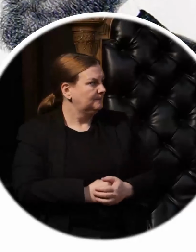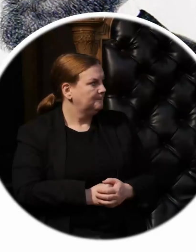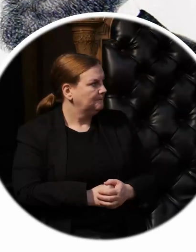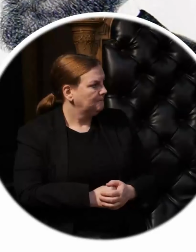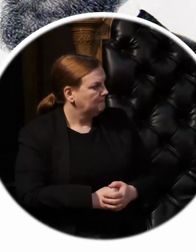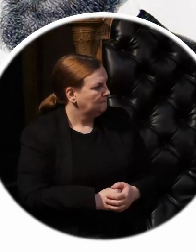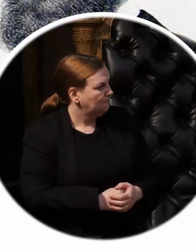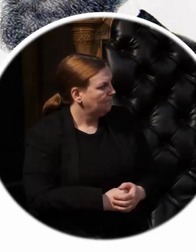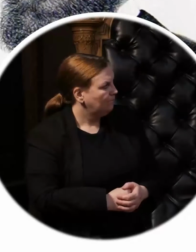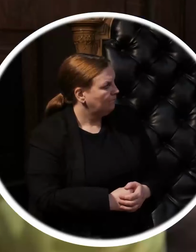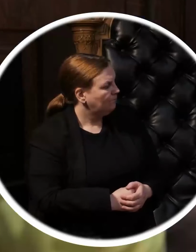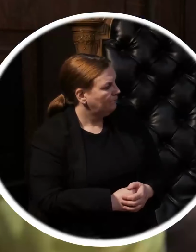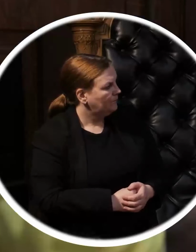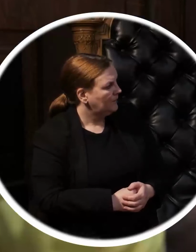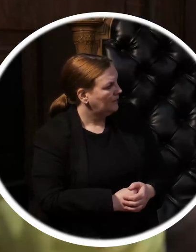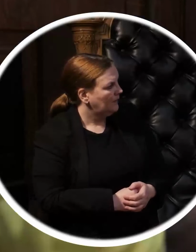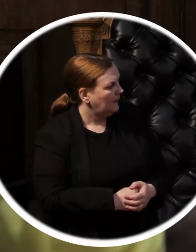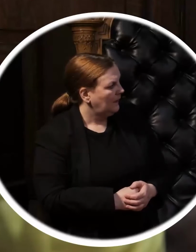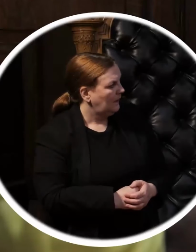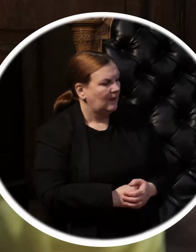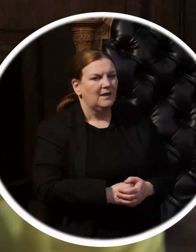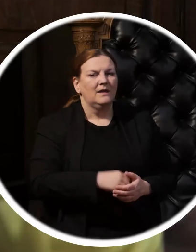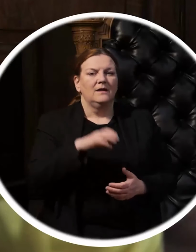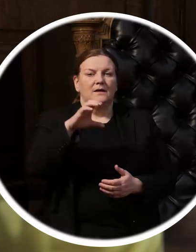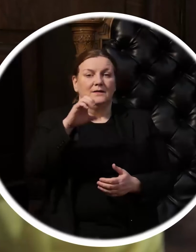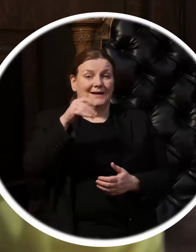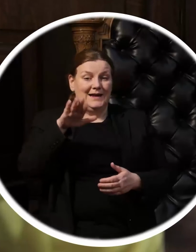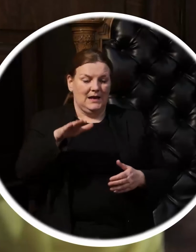This the canal got filled in in I think it's 1958/1957.